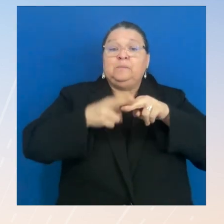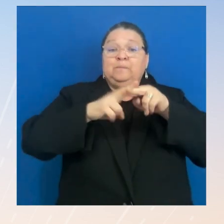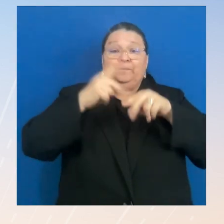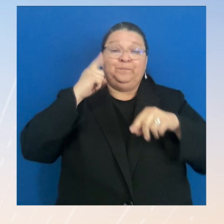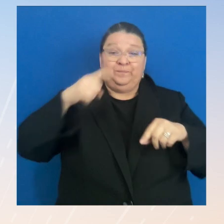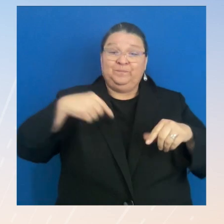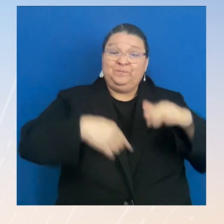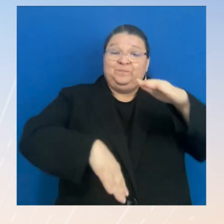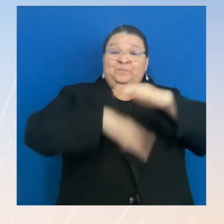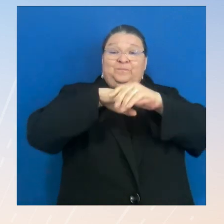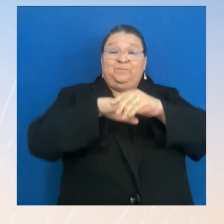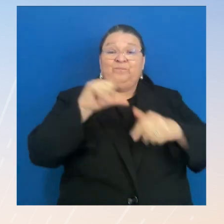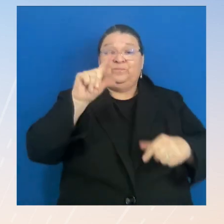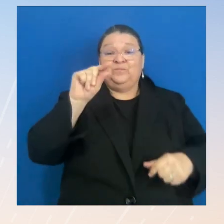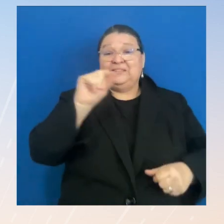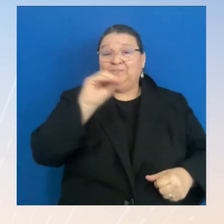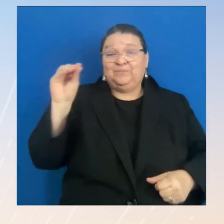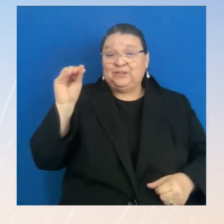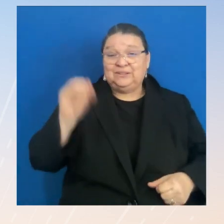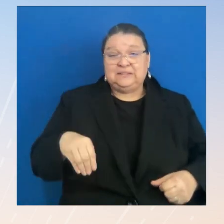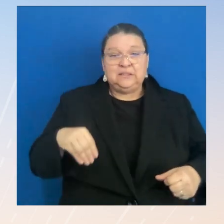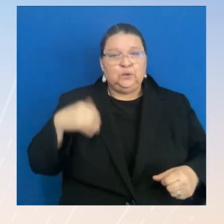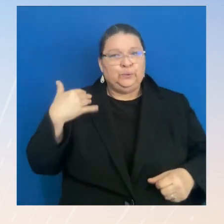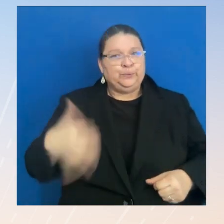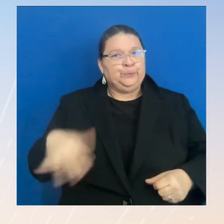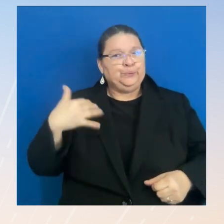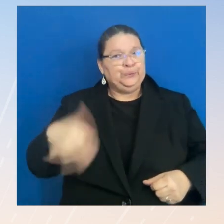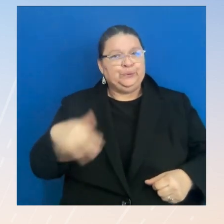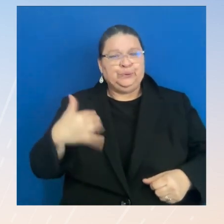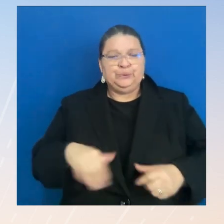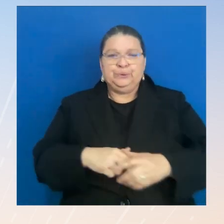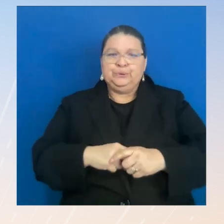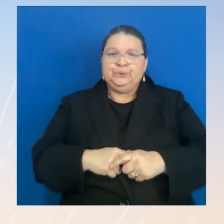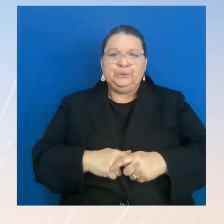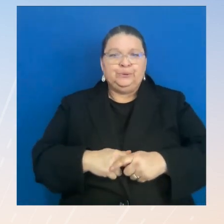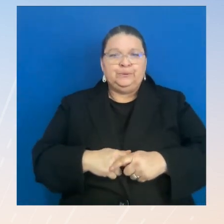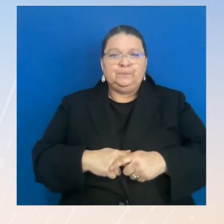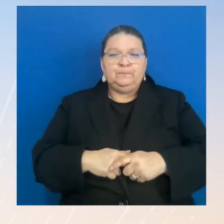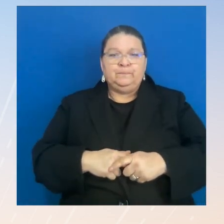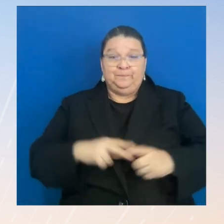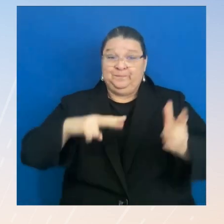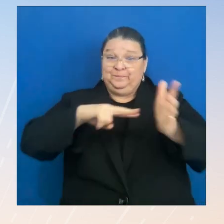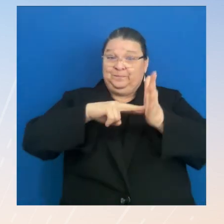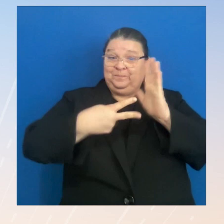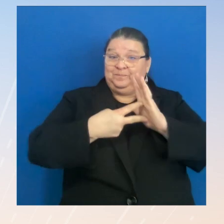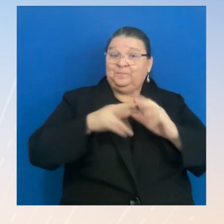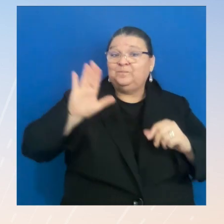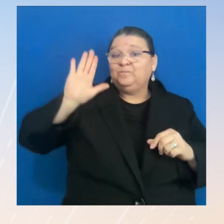putting the Russian financial sector under severe stress. The economic outlook -- if you look at the economic outlook